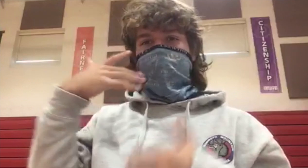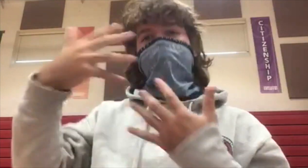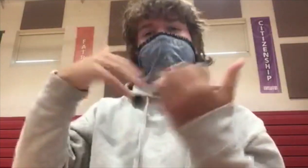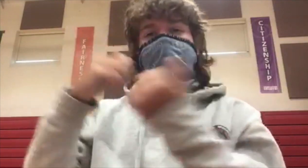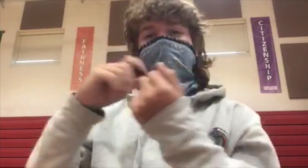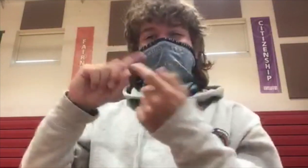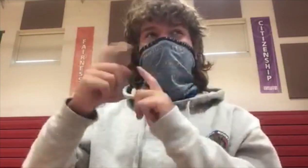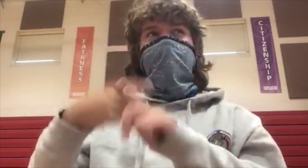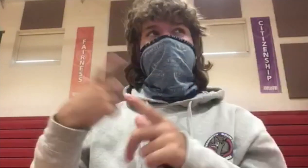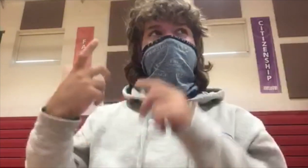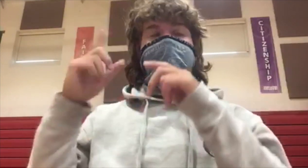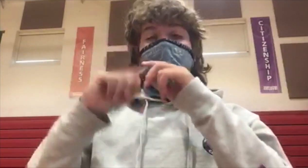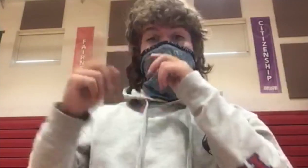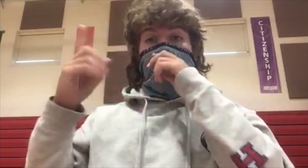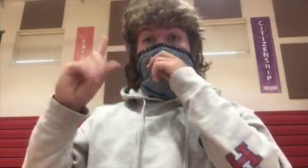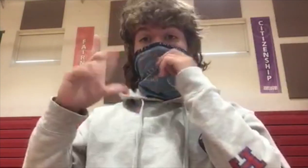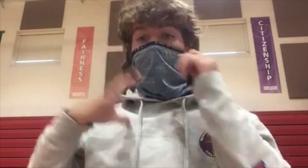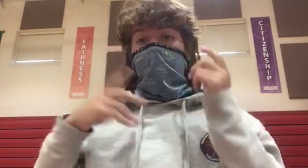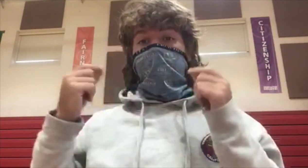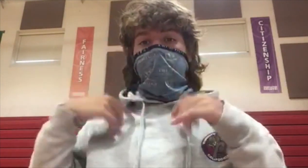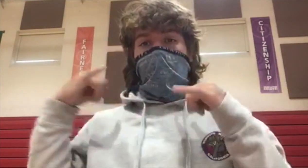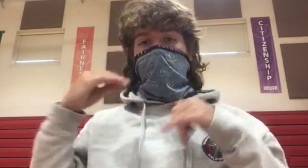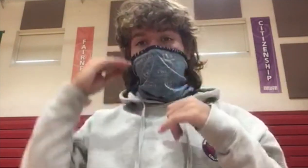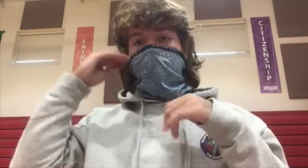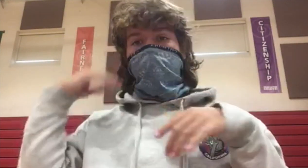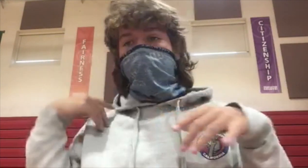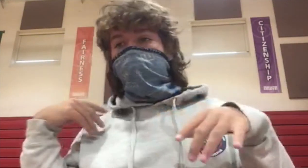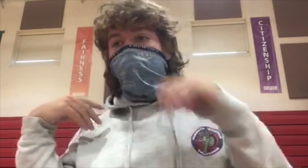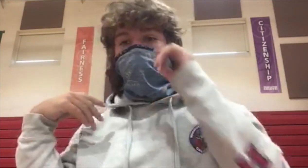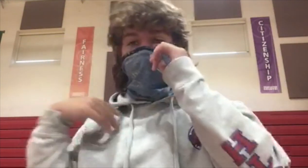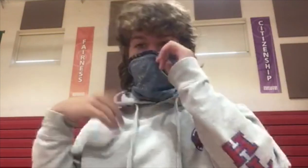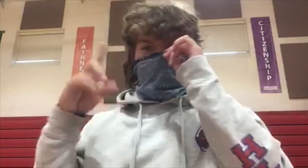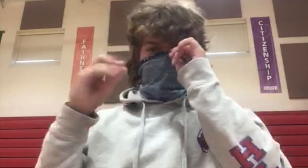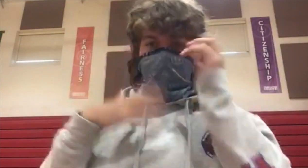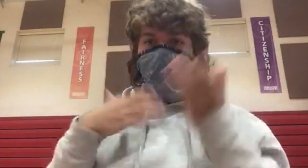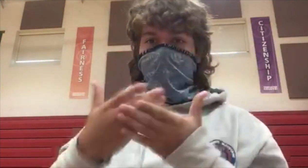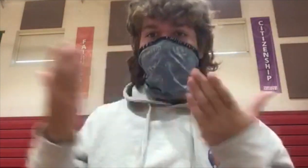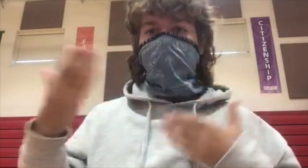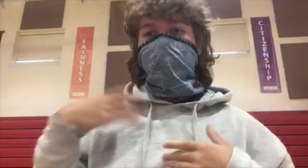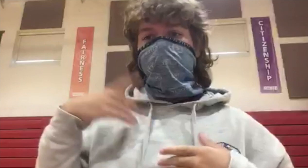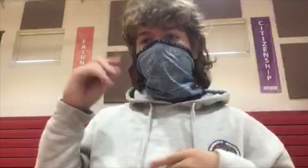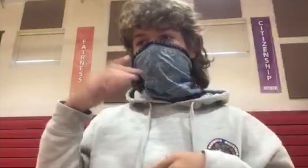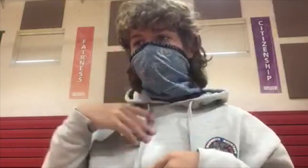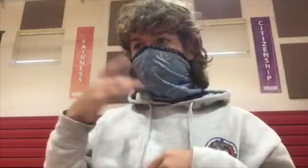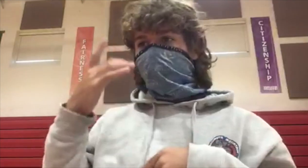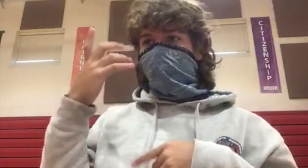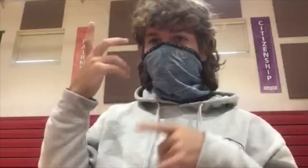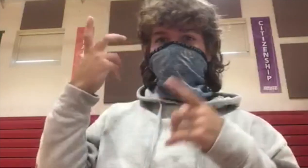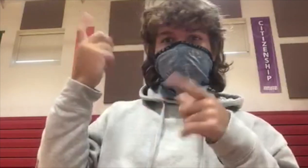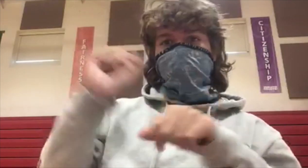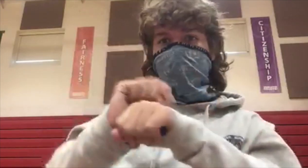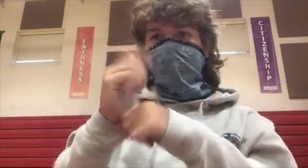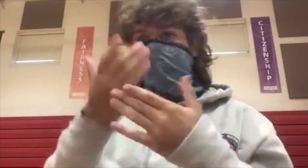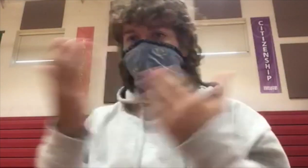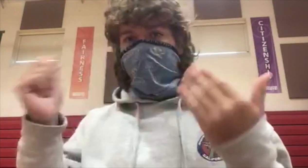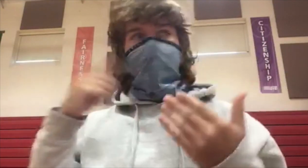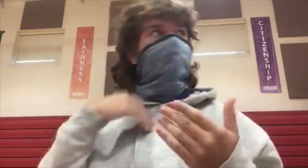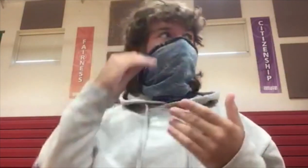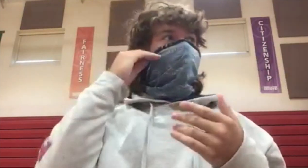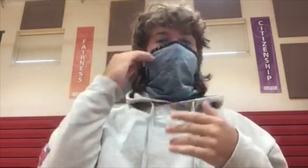Well, not a fan. I like hanging out with my friends just learning the cool thing was kind of being at home. Kind of doing my thing, hanging out and doing